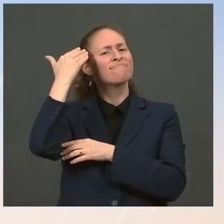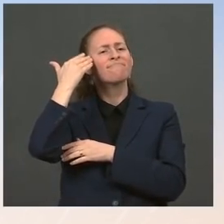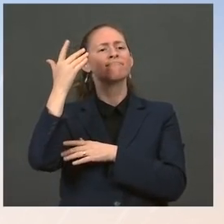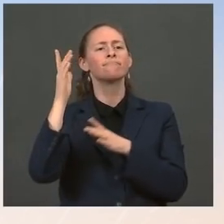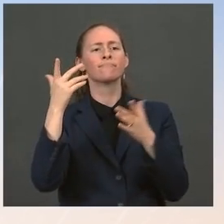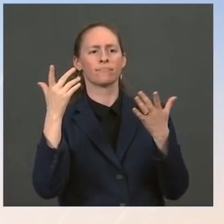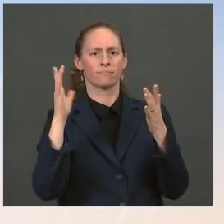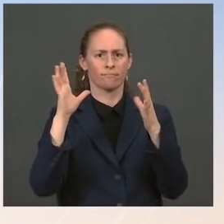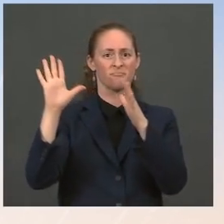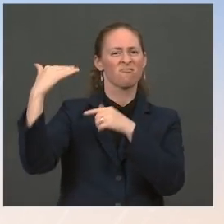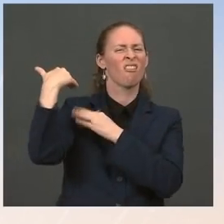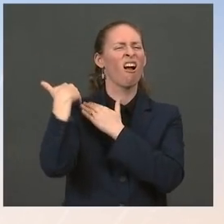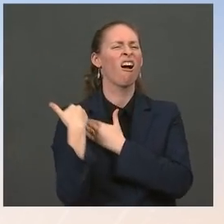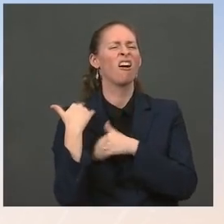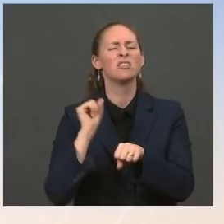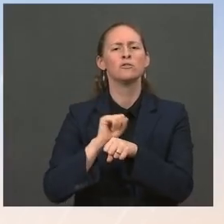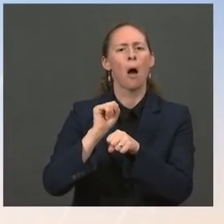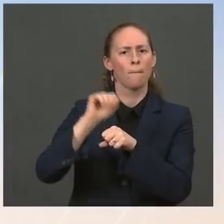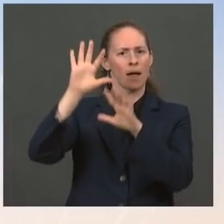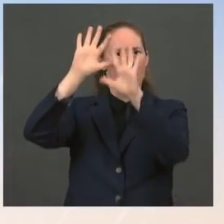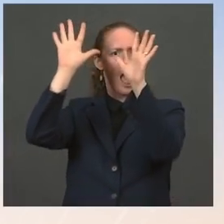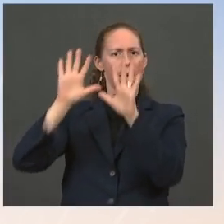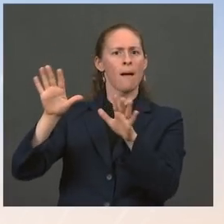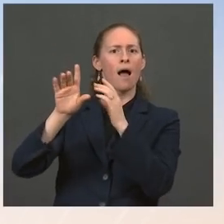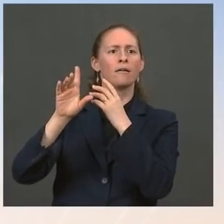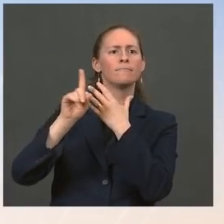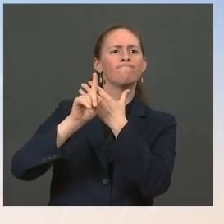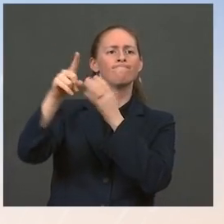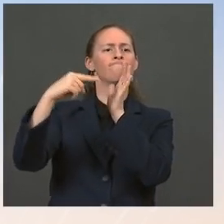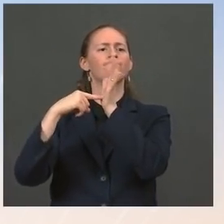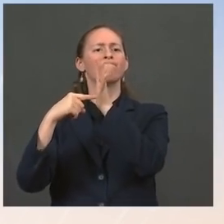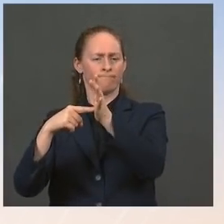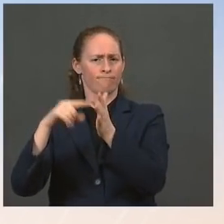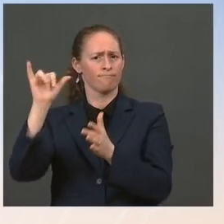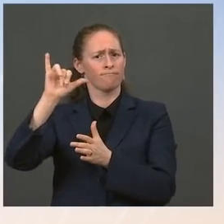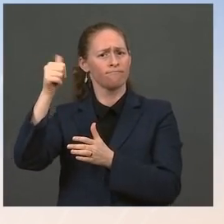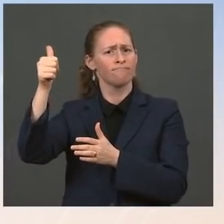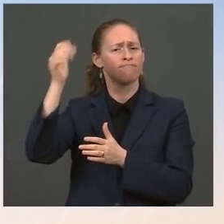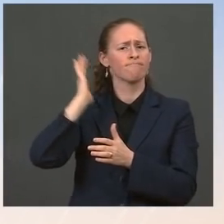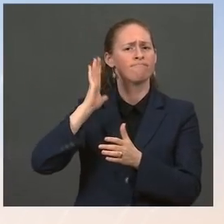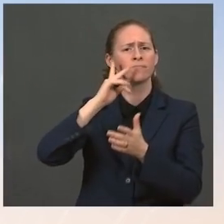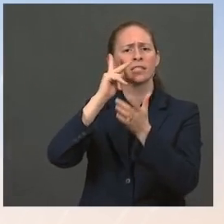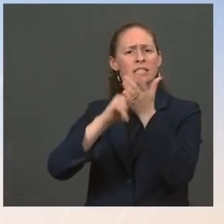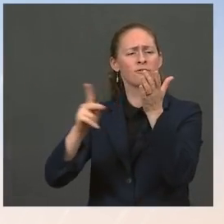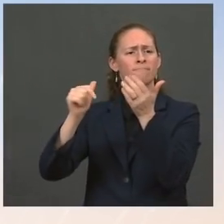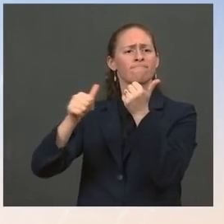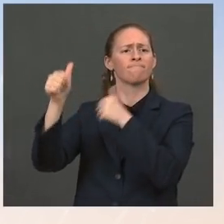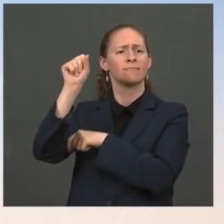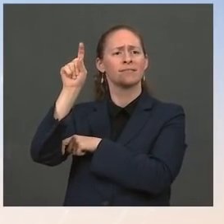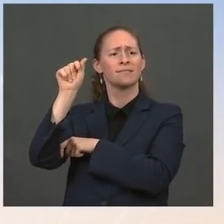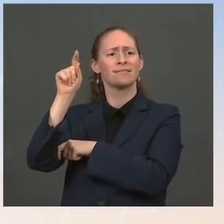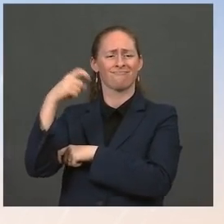He's someone who also served as Secretary of State. He's someone I -- alone -- traveled to France with him 25 times.